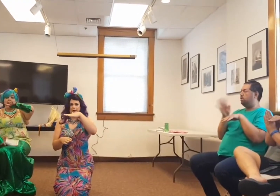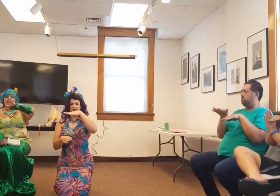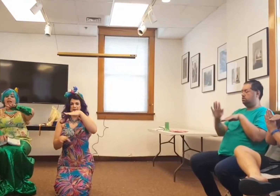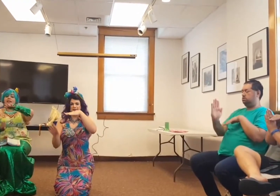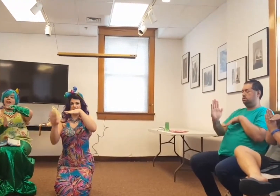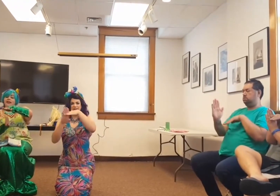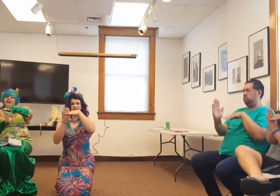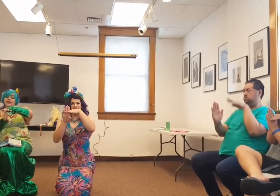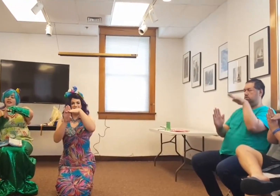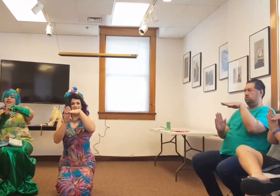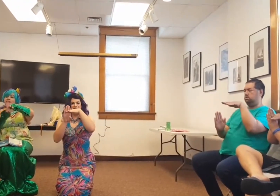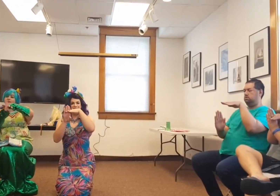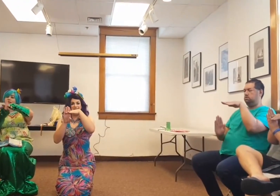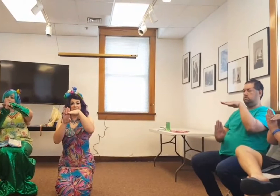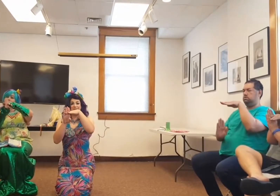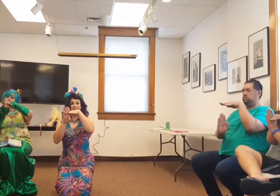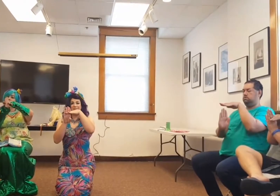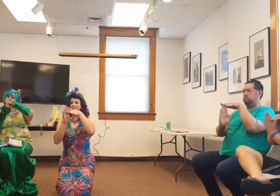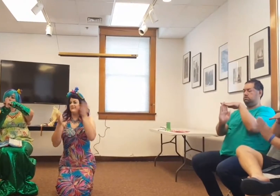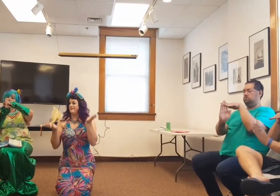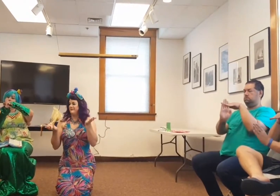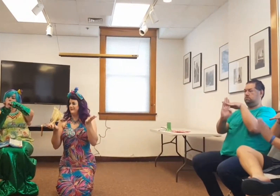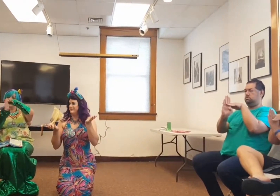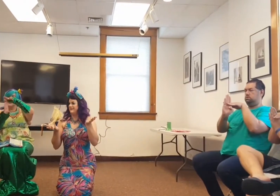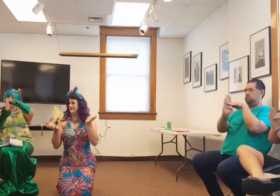and then the shark fin coming up through the water. So, "shark."